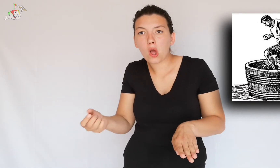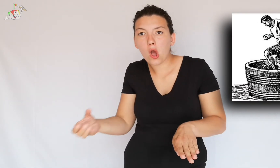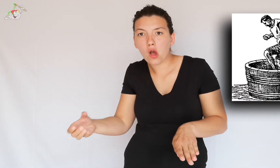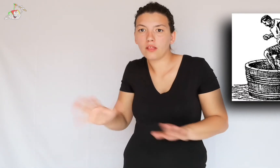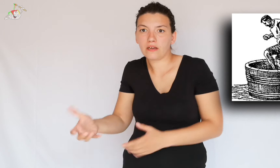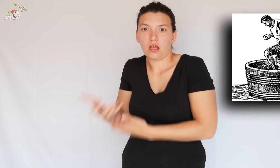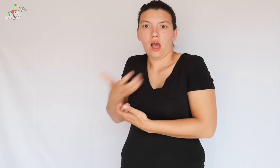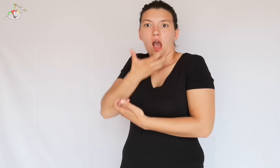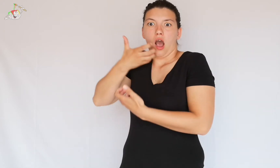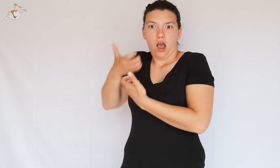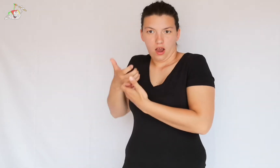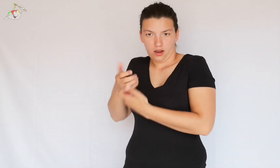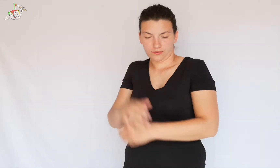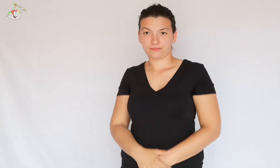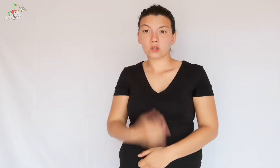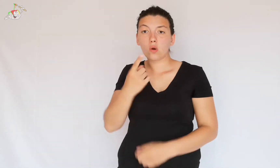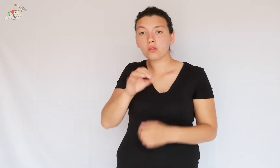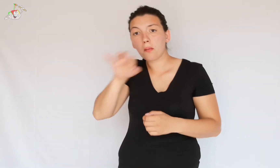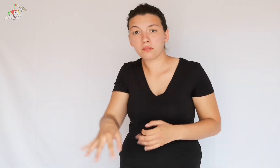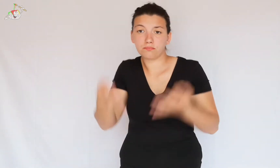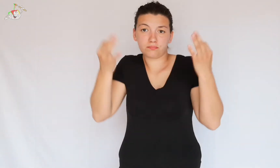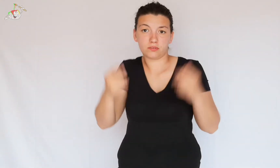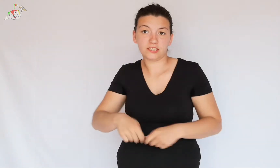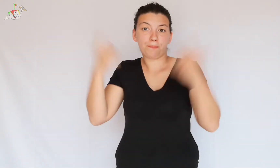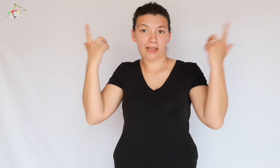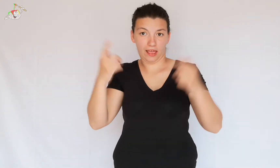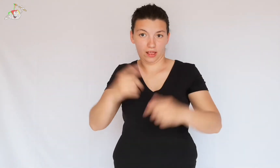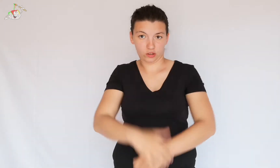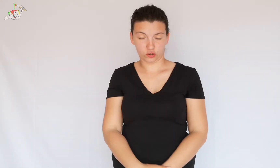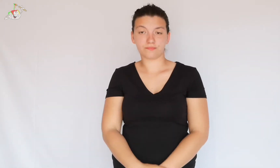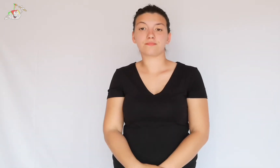but they got little from it so it was sacred, losing some of it was equivalent to a waste.